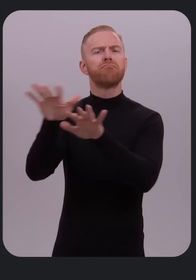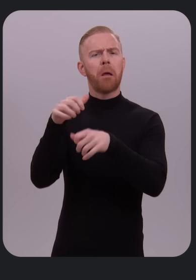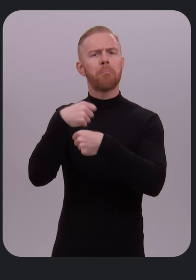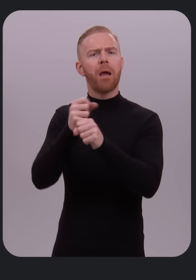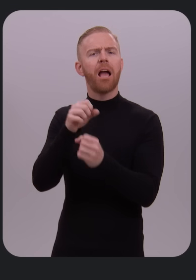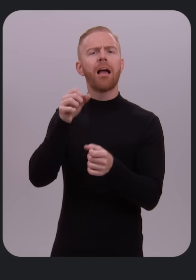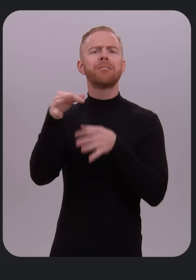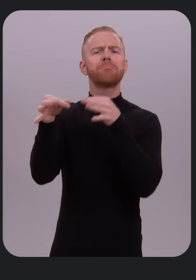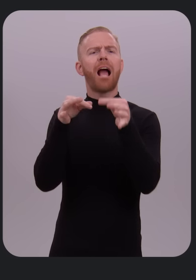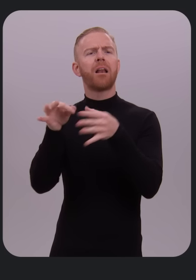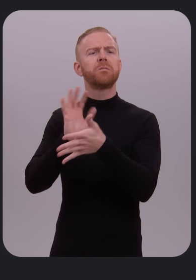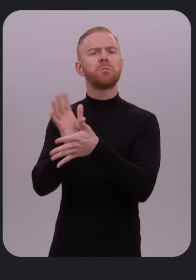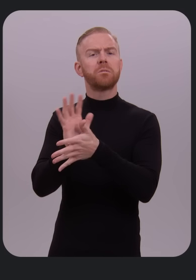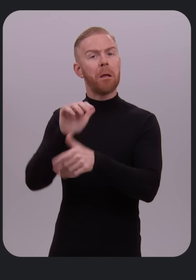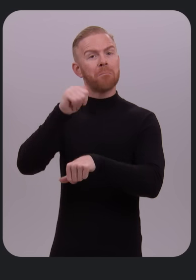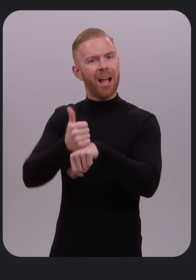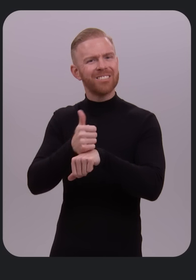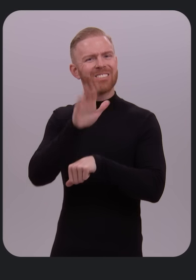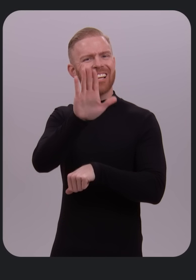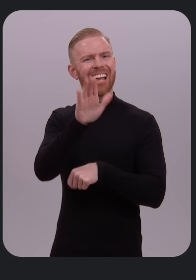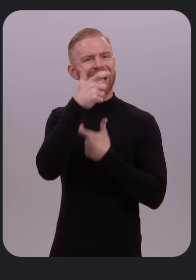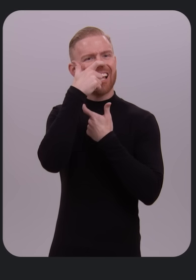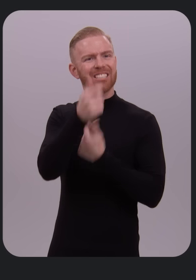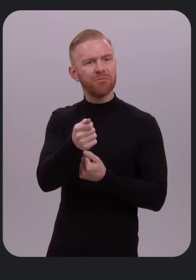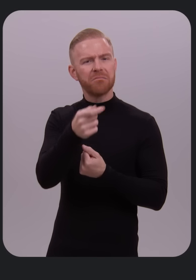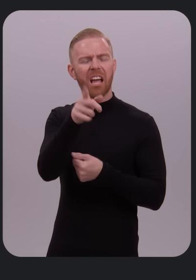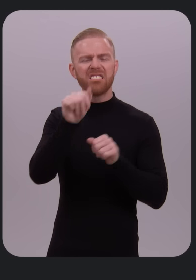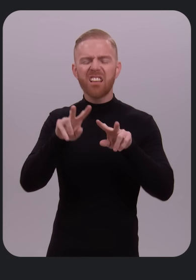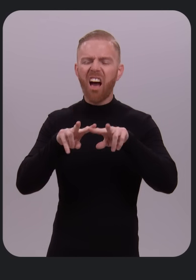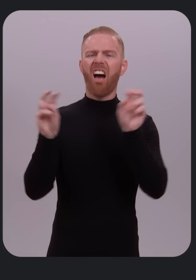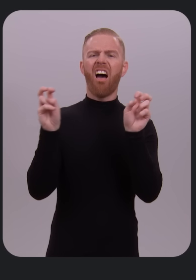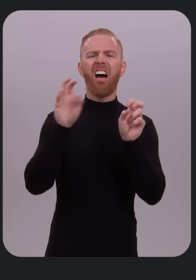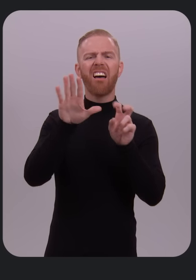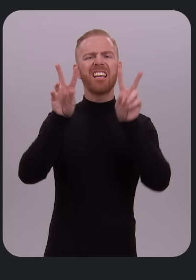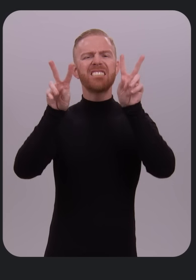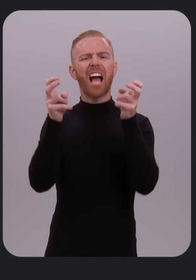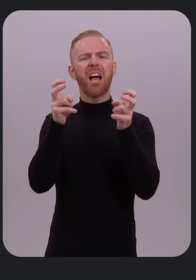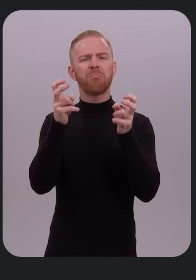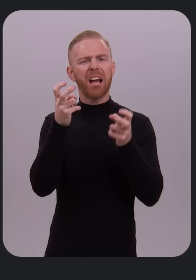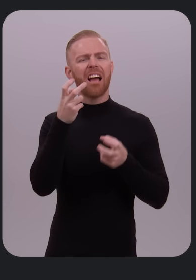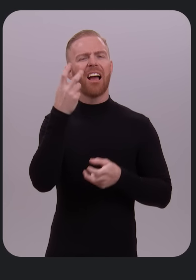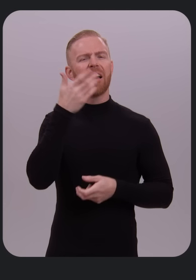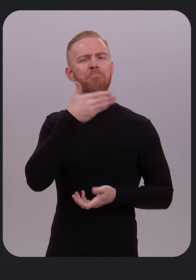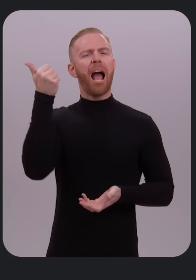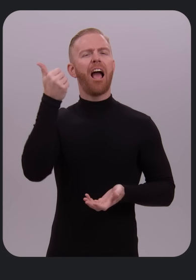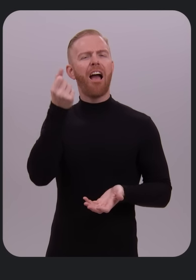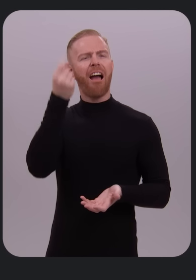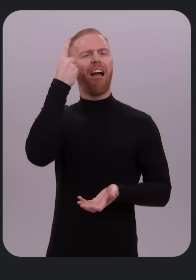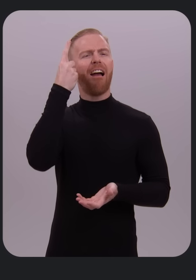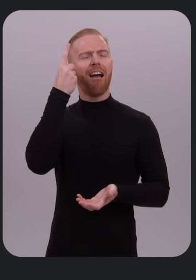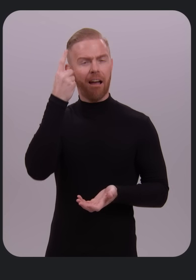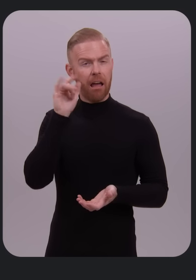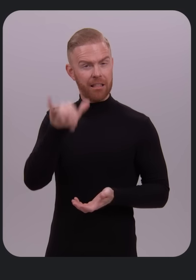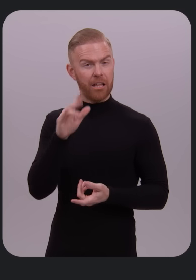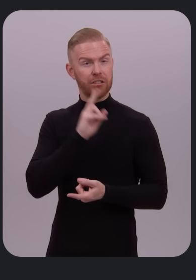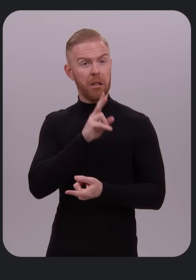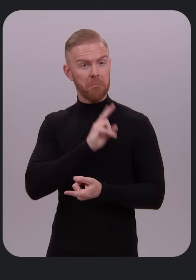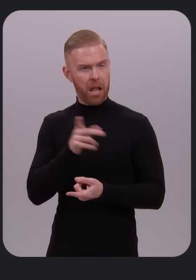on your interests so you can understand a topic better. In this case, Gemini knows that I'm into cycling.